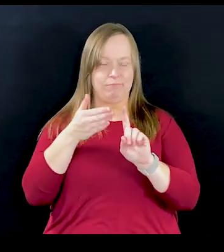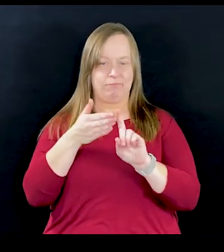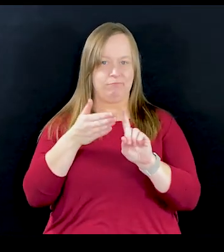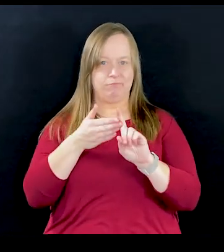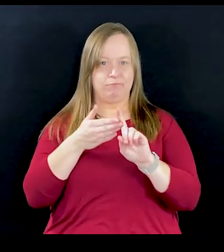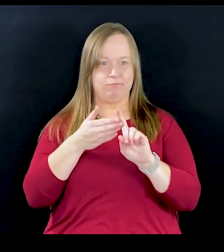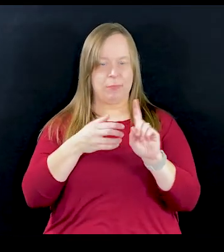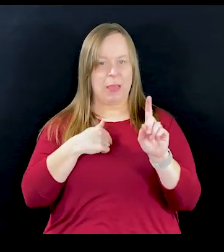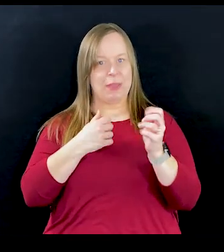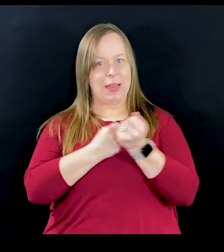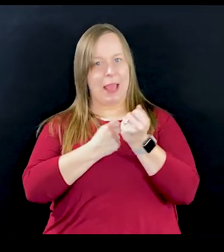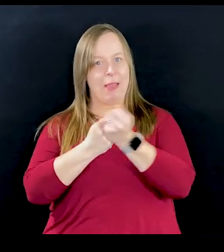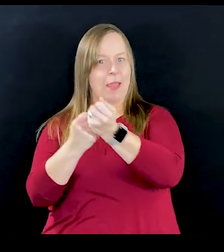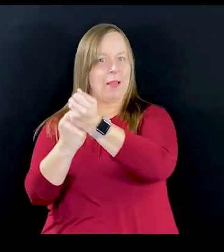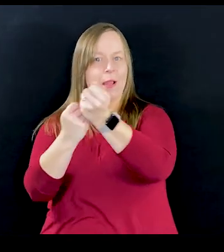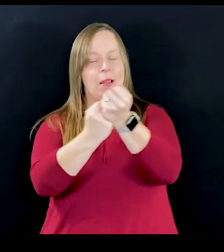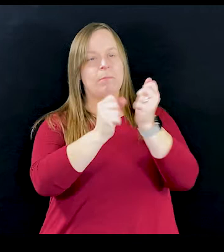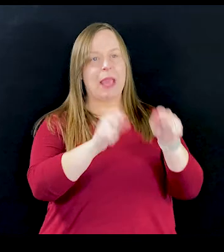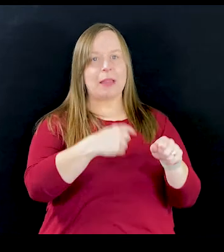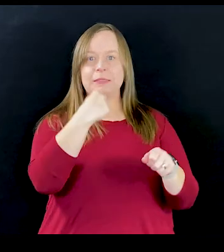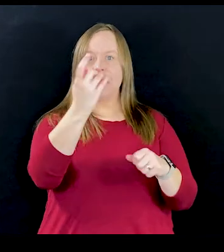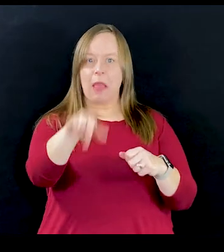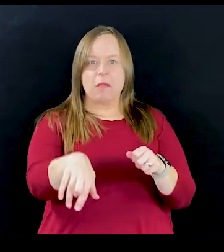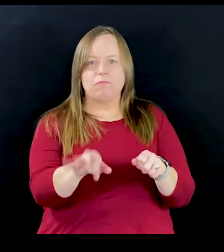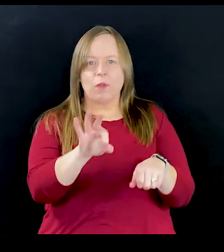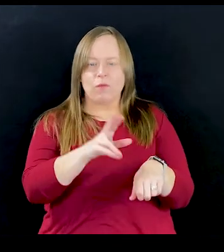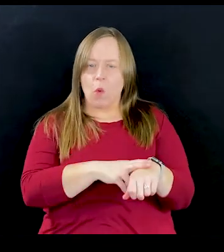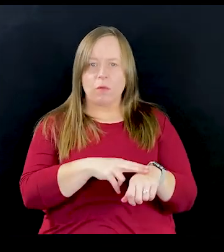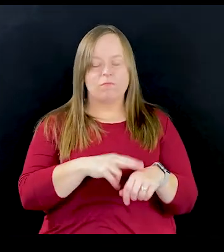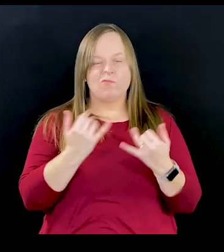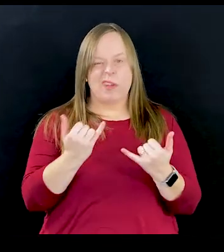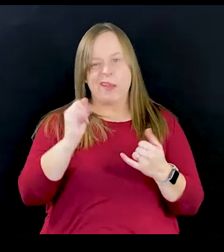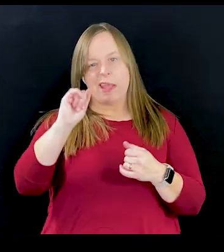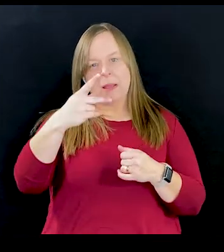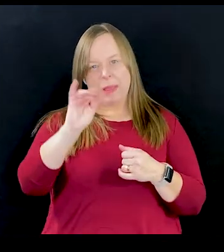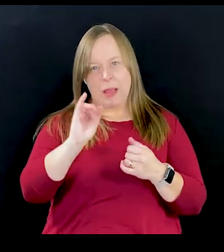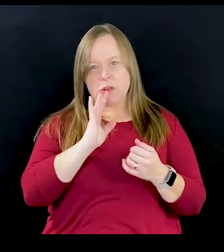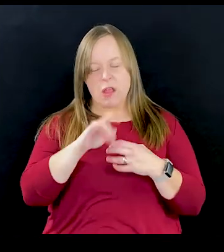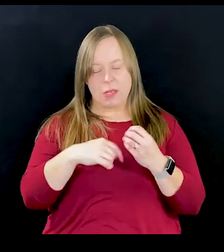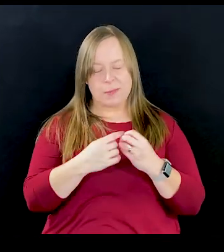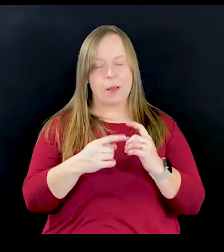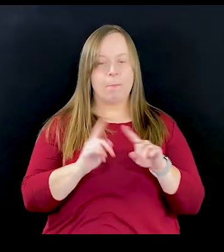is being targeted and in this particular situation, the AAPI community.